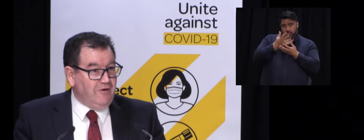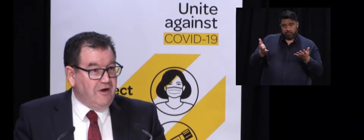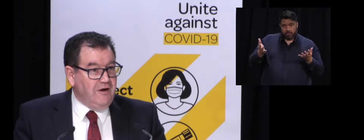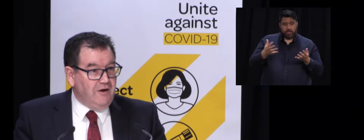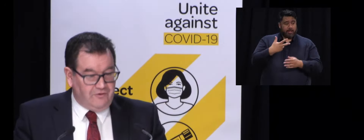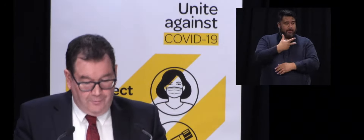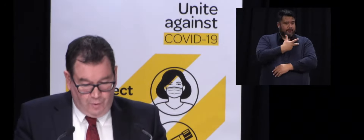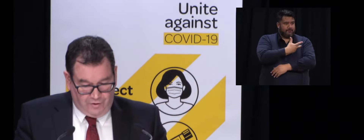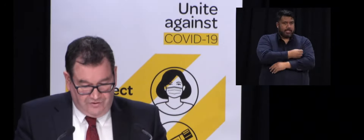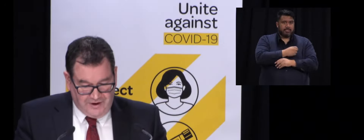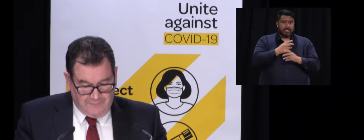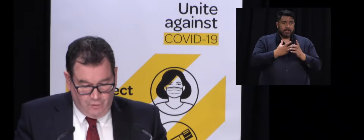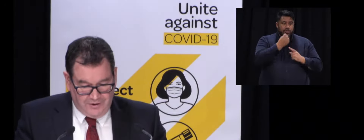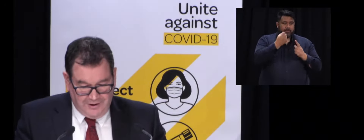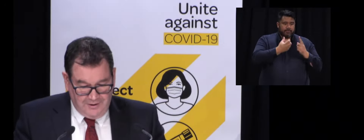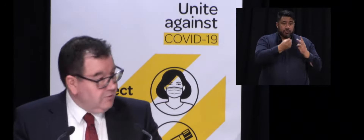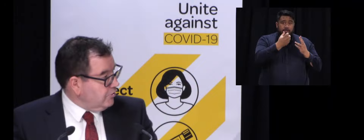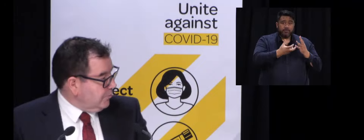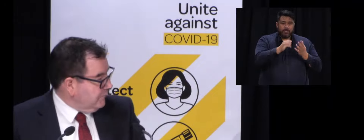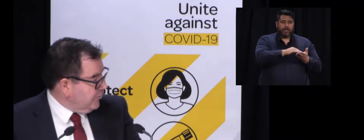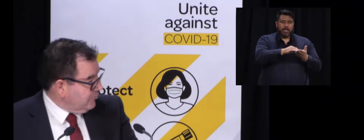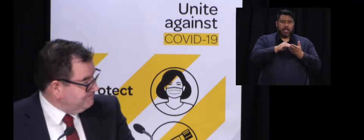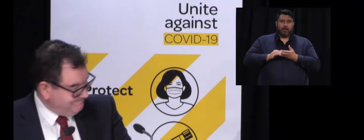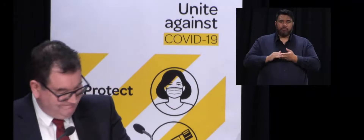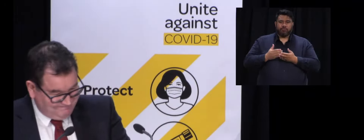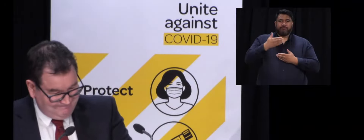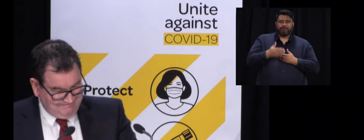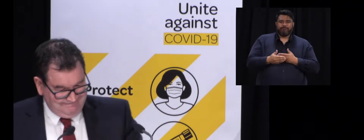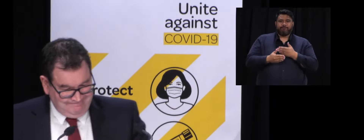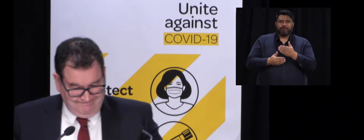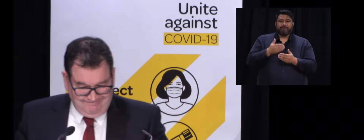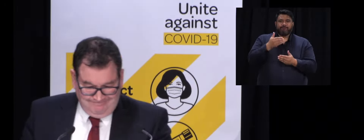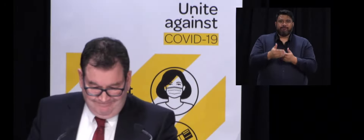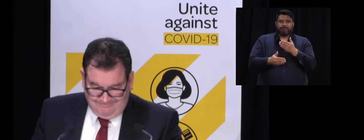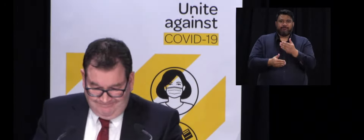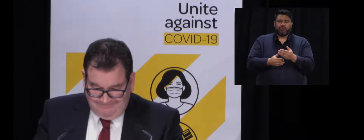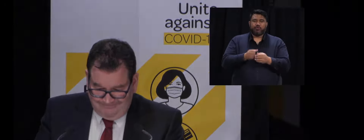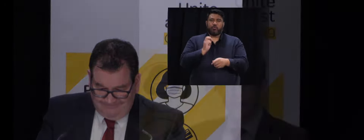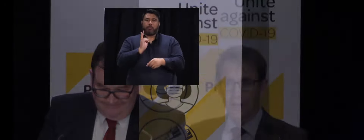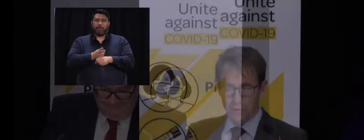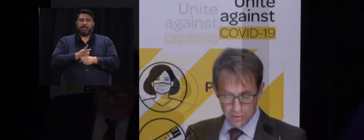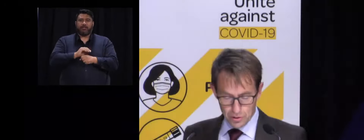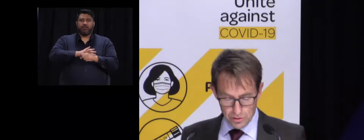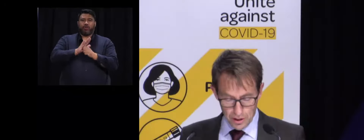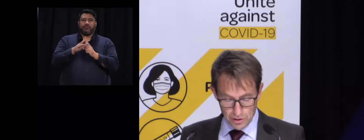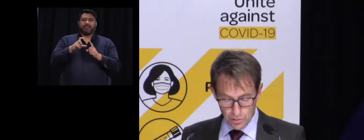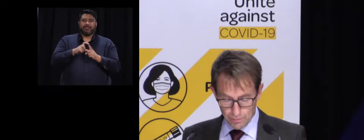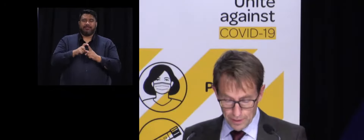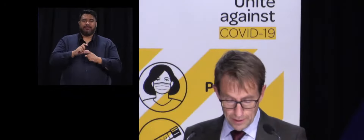move forward in our Reconnecting New Zealand Plan as we laid out last week. Getting vaccination results